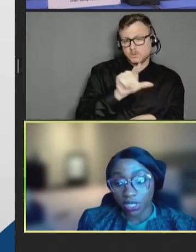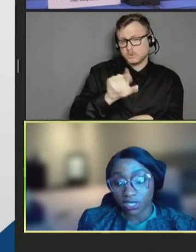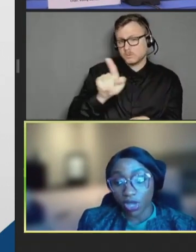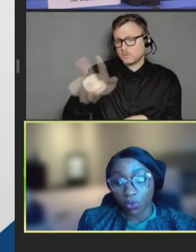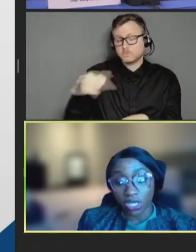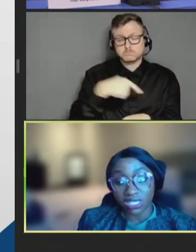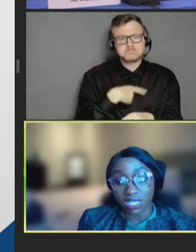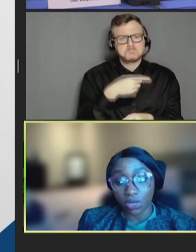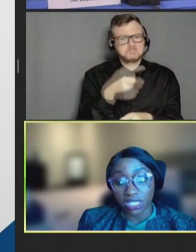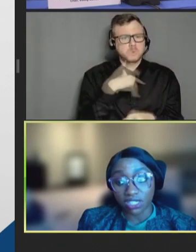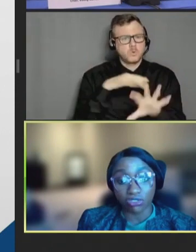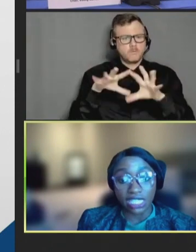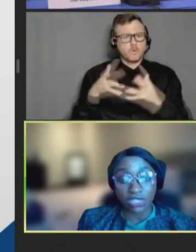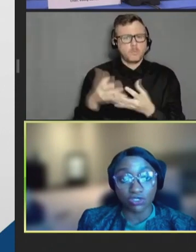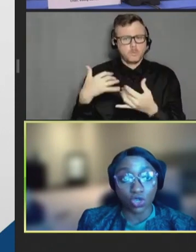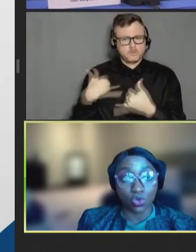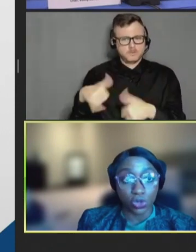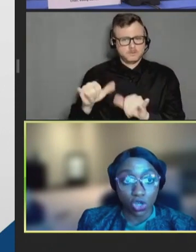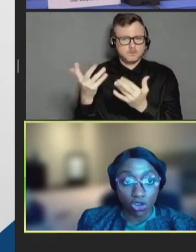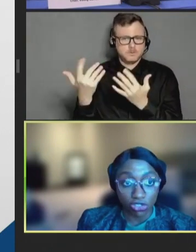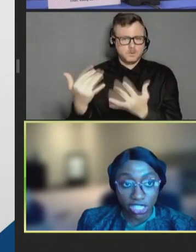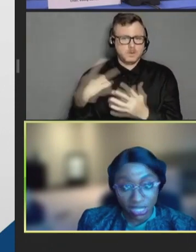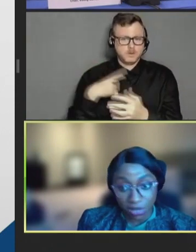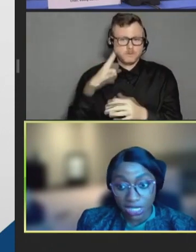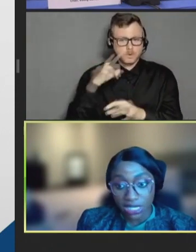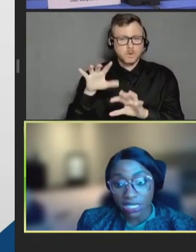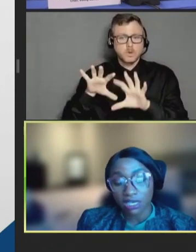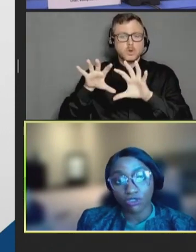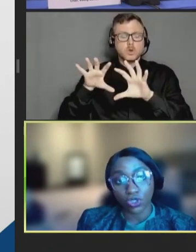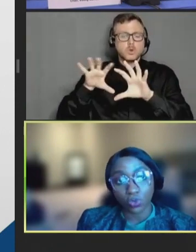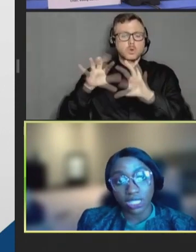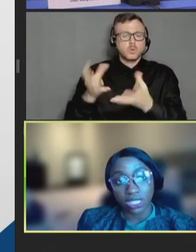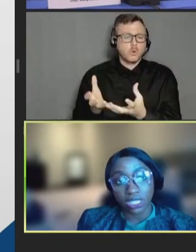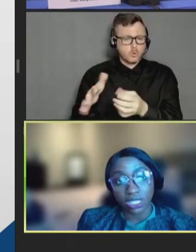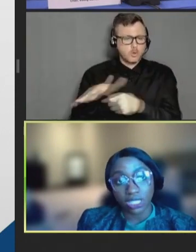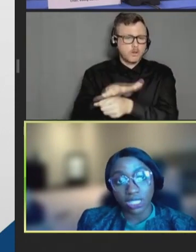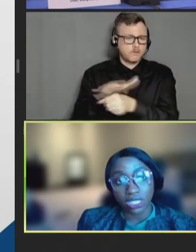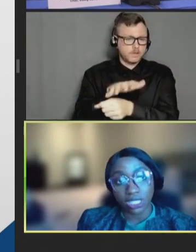perspective, while we are still awaiting the release of the global coverage estimates for 2022,